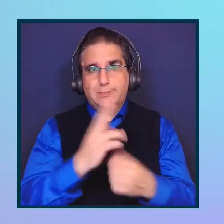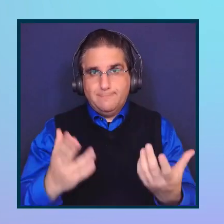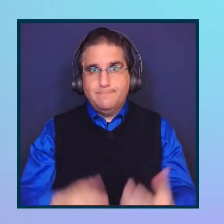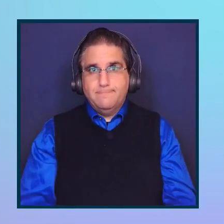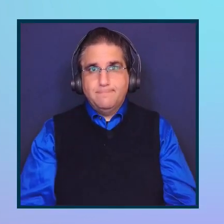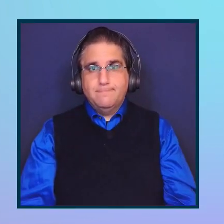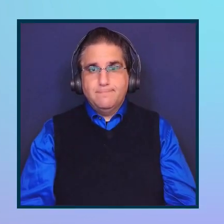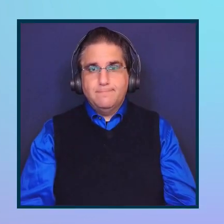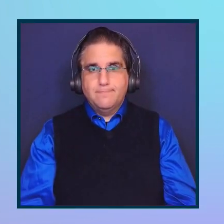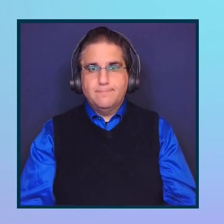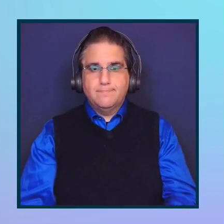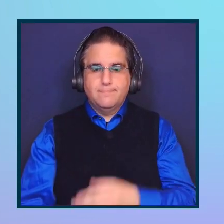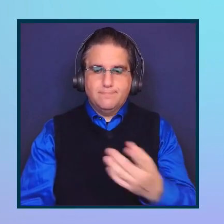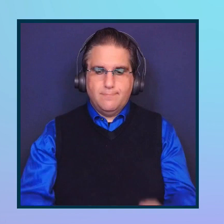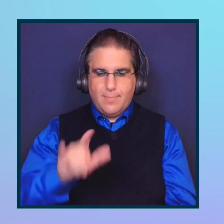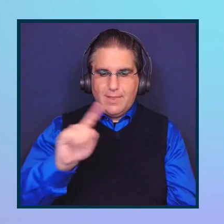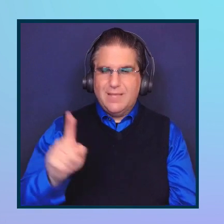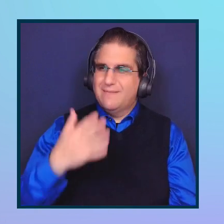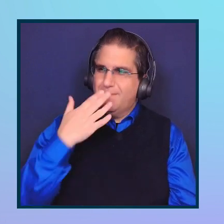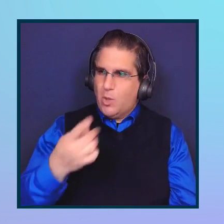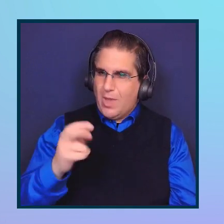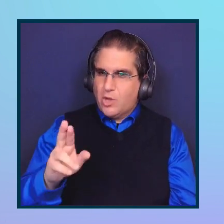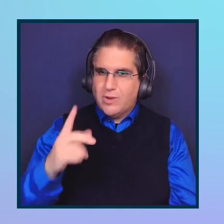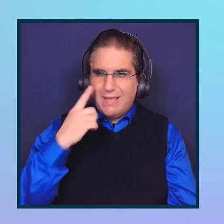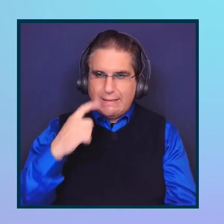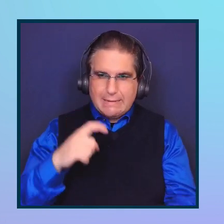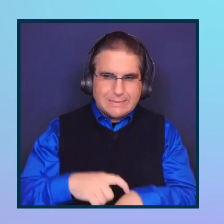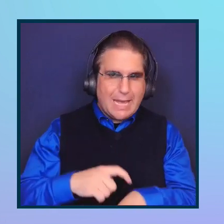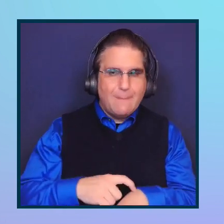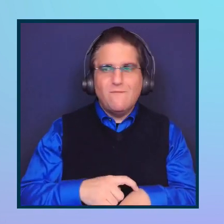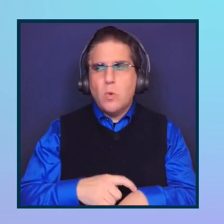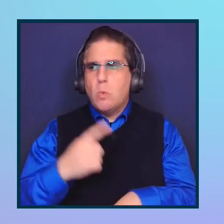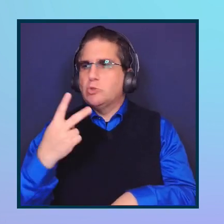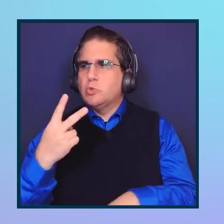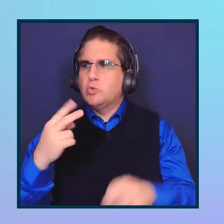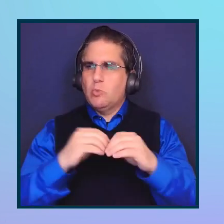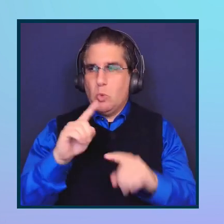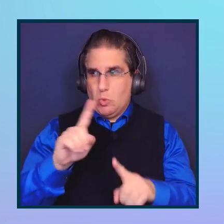Great, thanks Hector. All right, I think we have time for like two more questions.